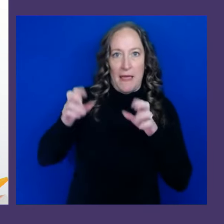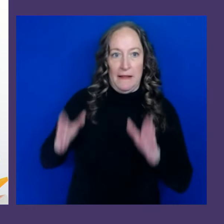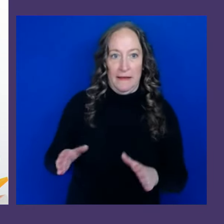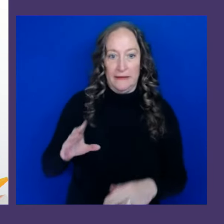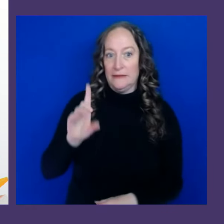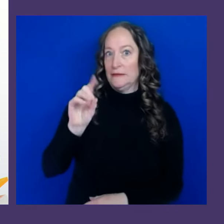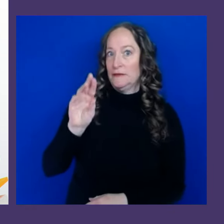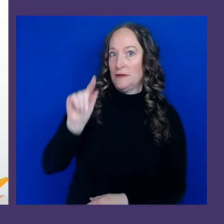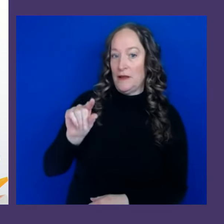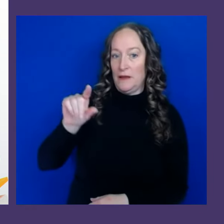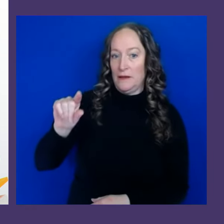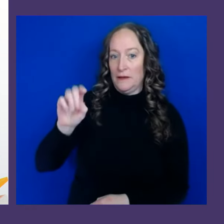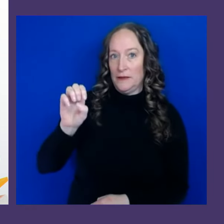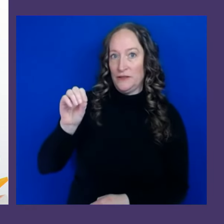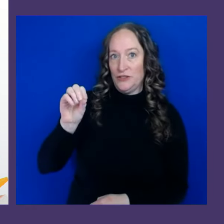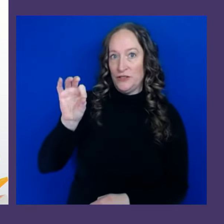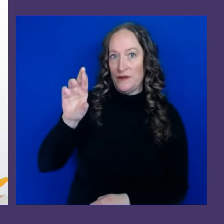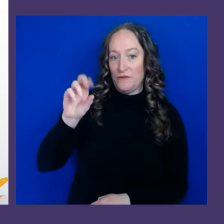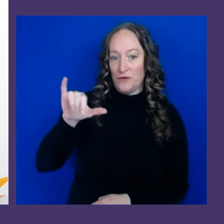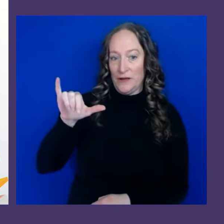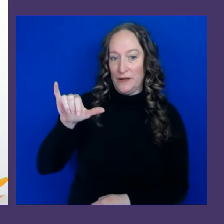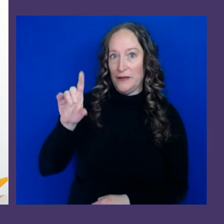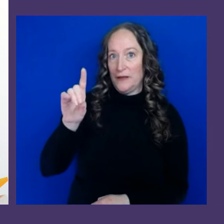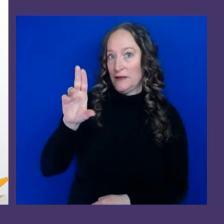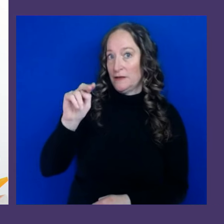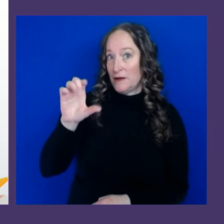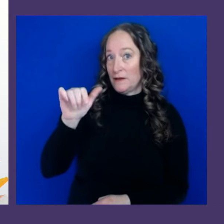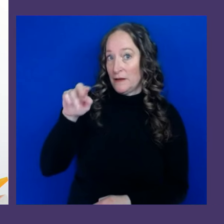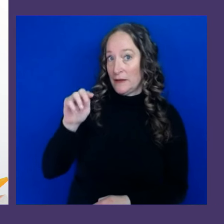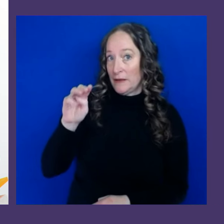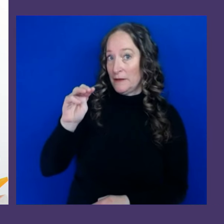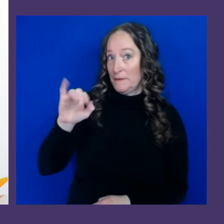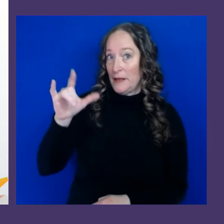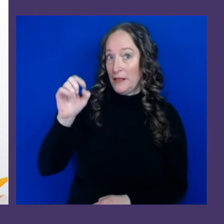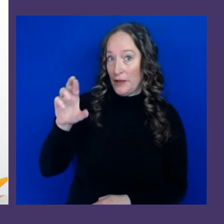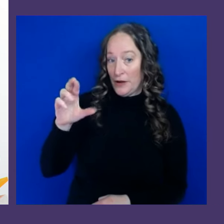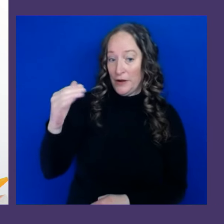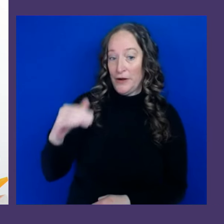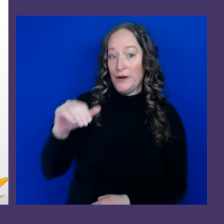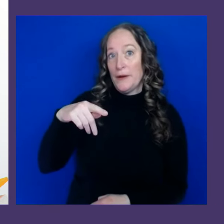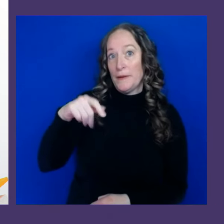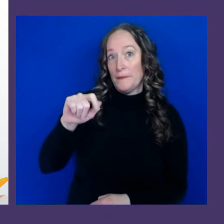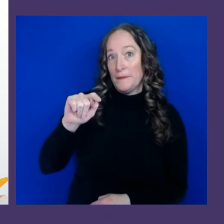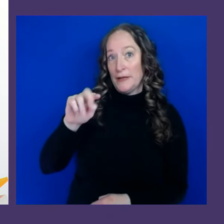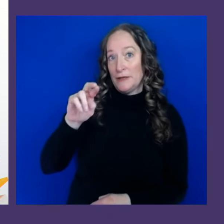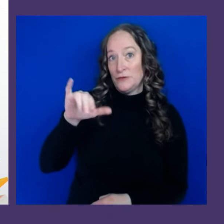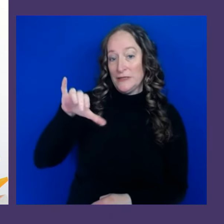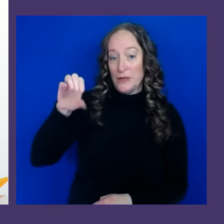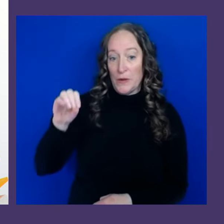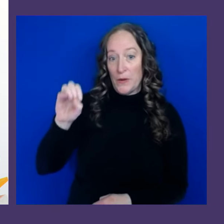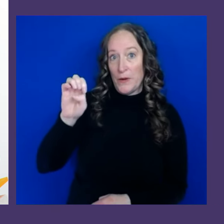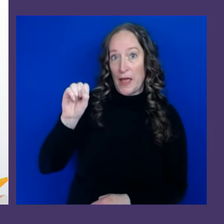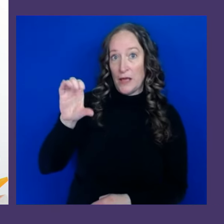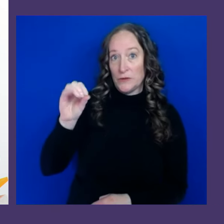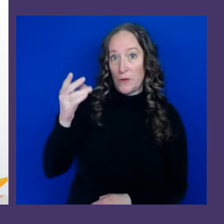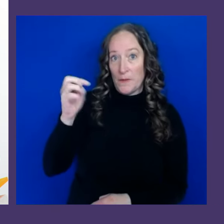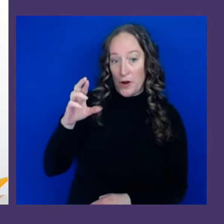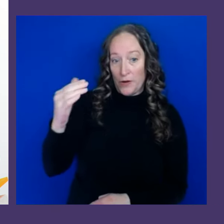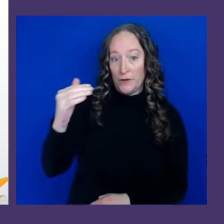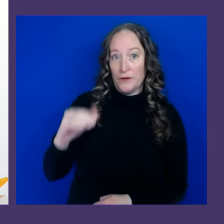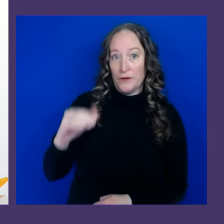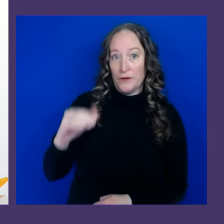Duncan Millar, Patricio Escobar, and John Vicondoa.